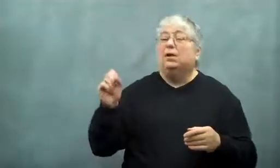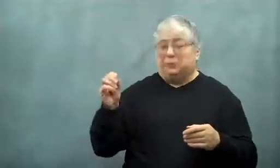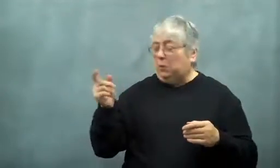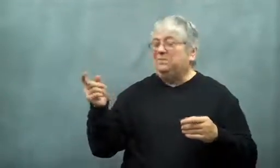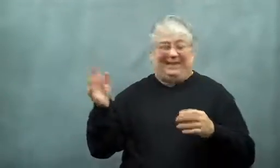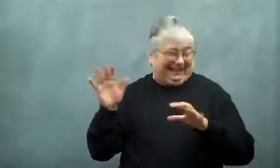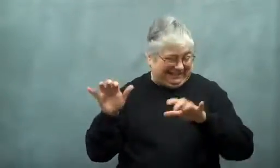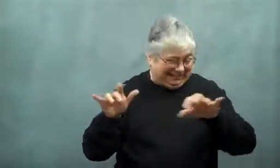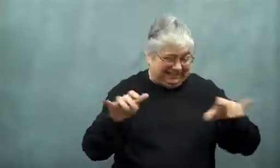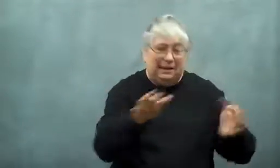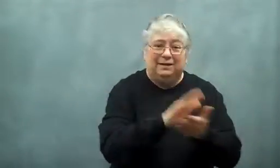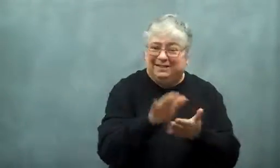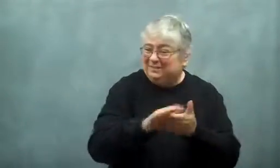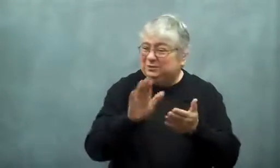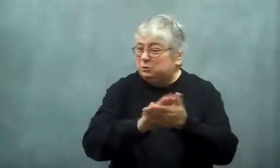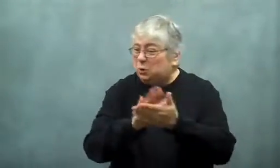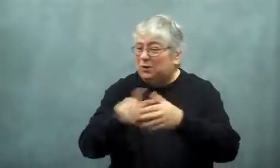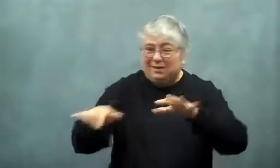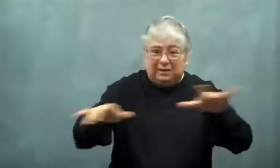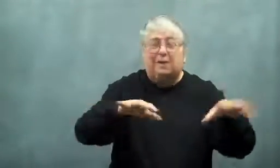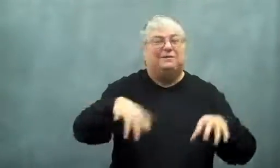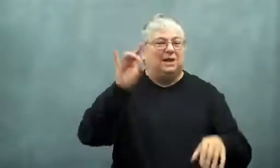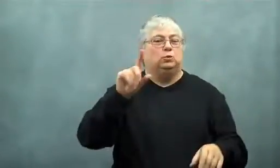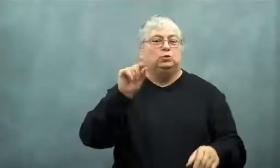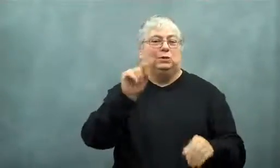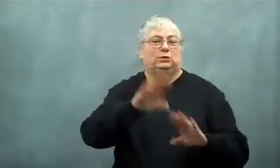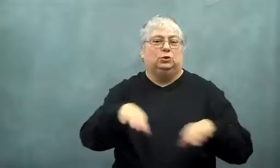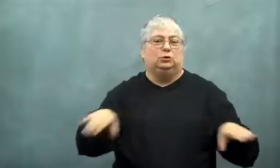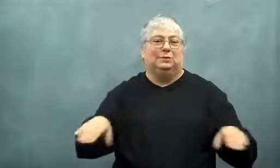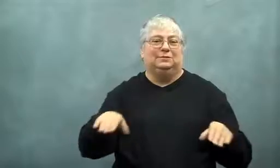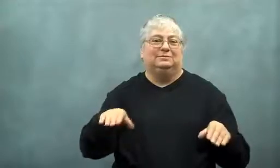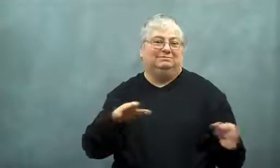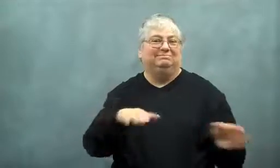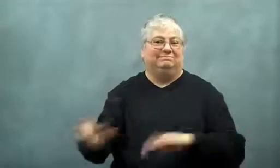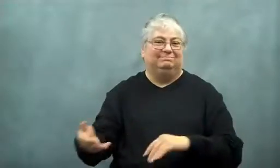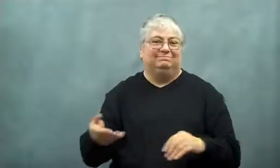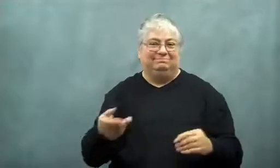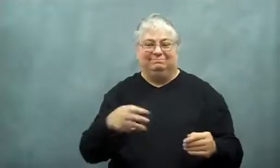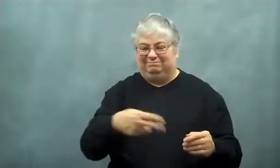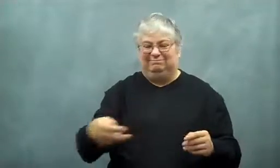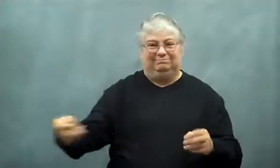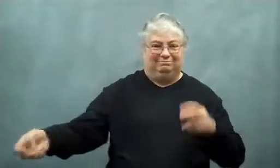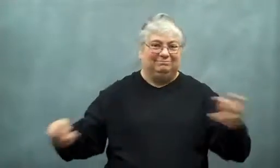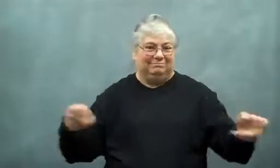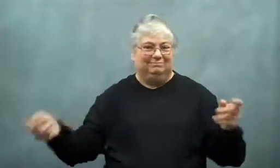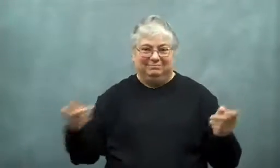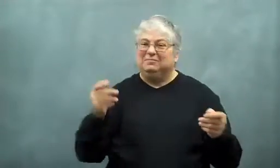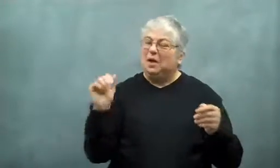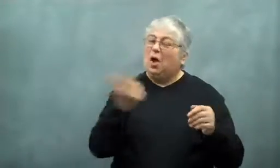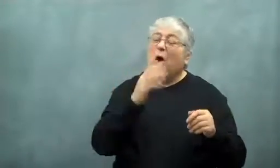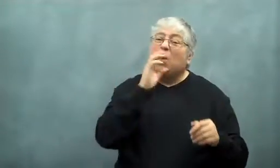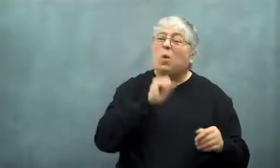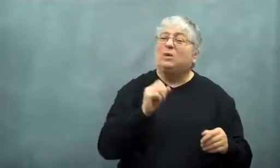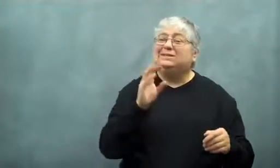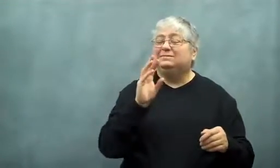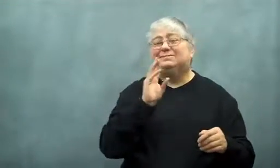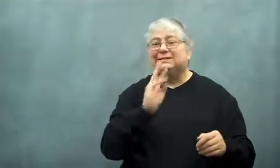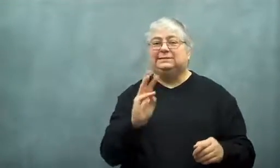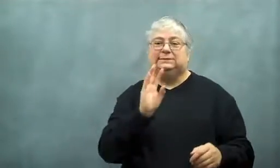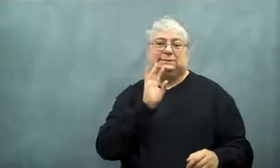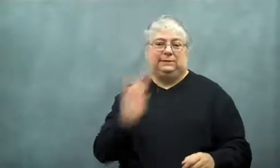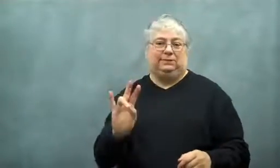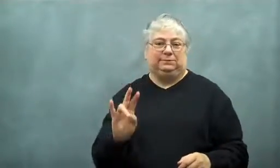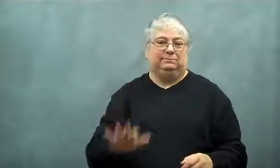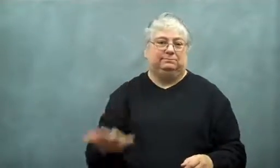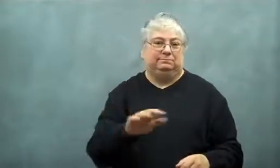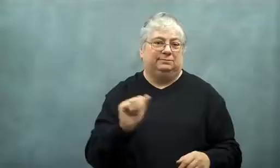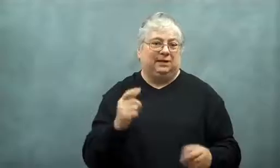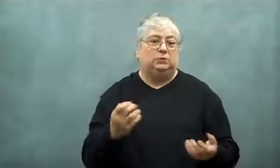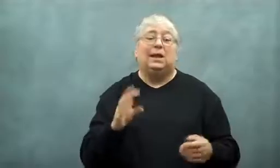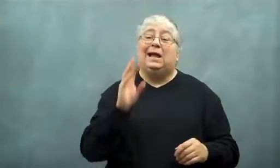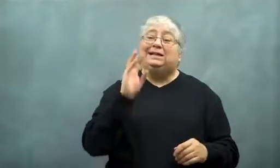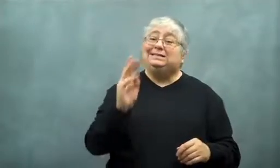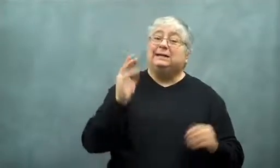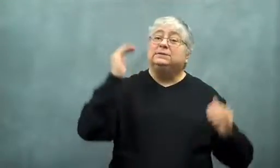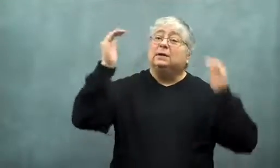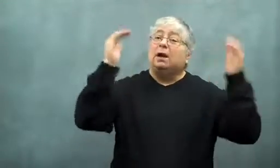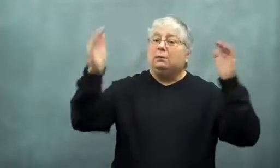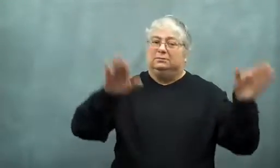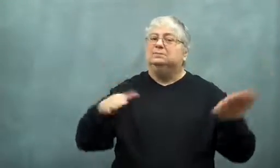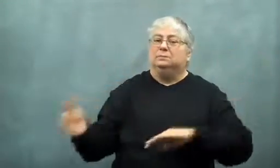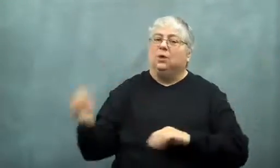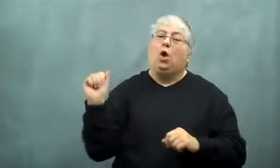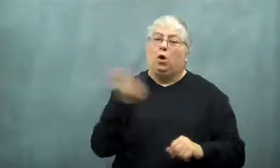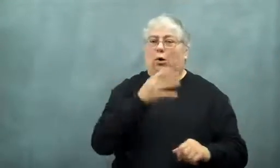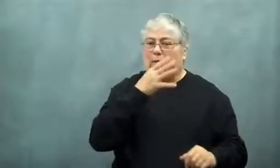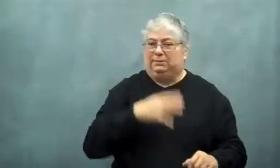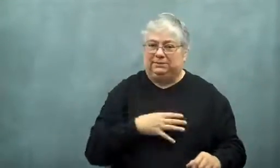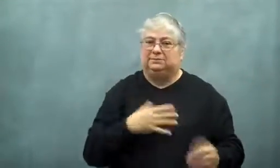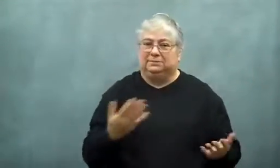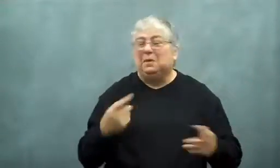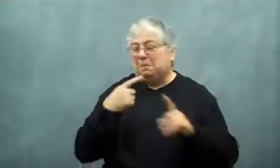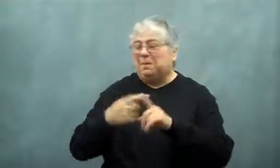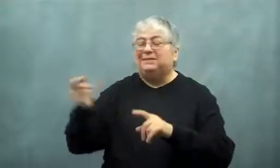The bodies of 20 children ages 6 and 7 years old were found.